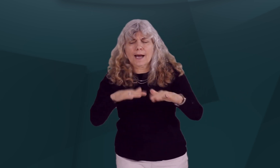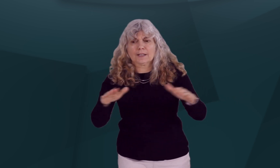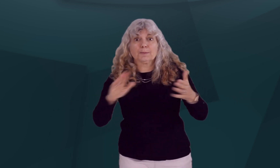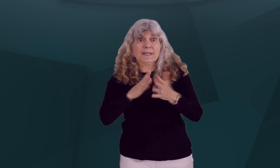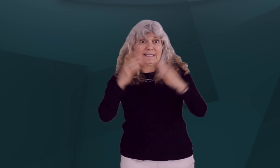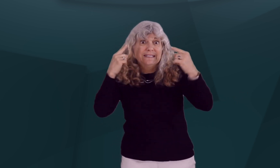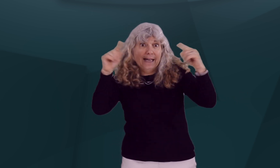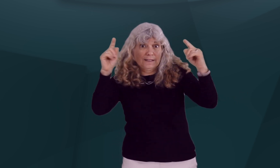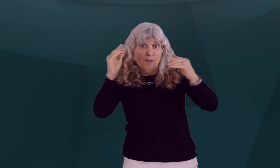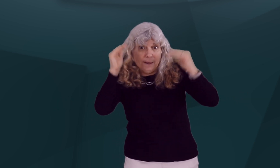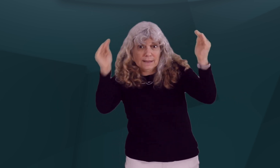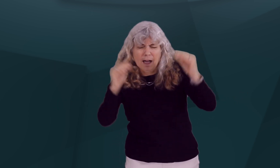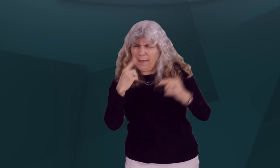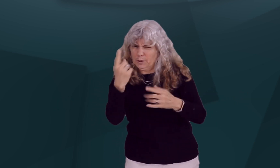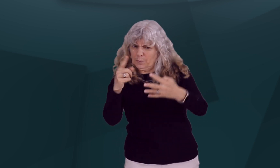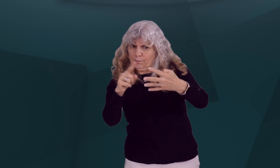Going back to wanting your child to be successful.